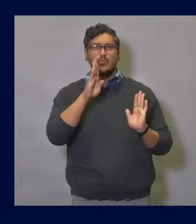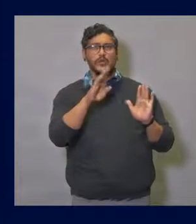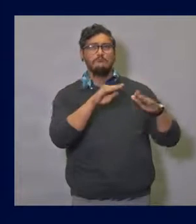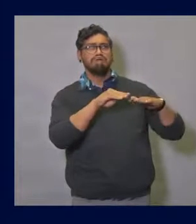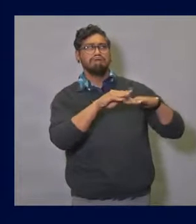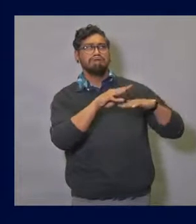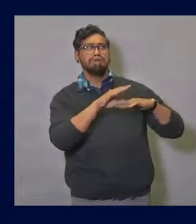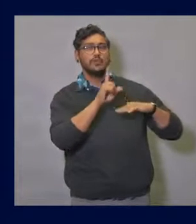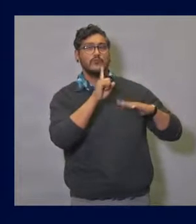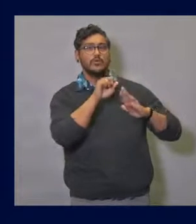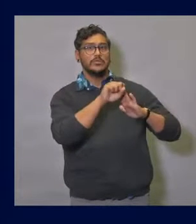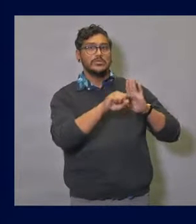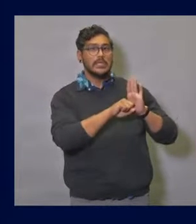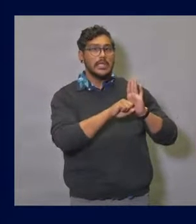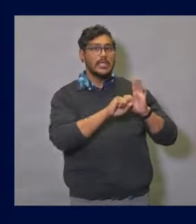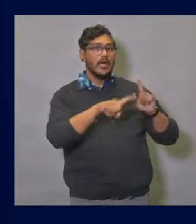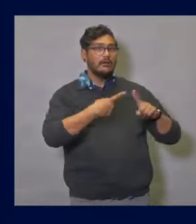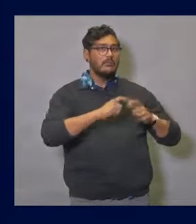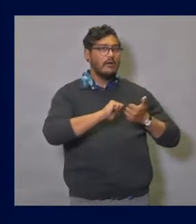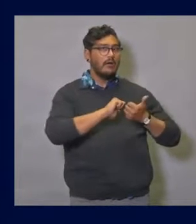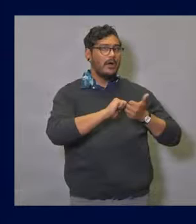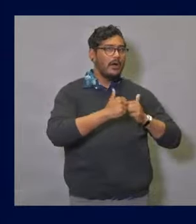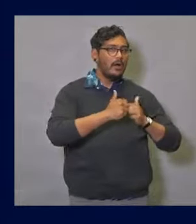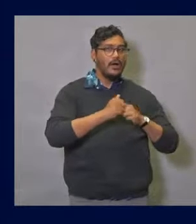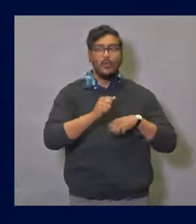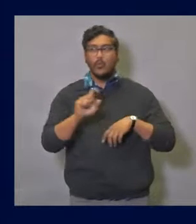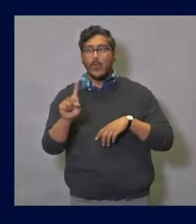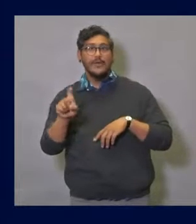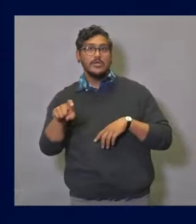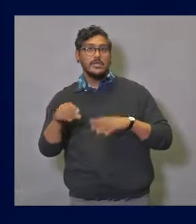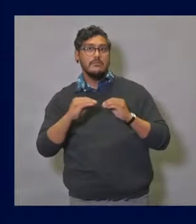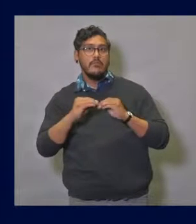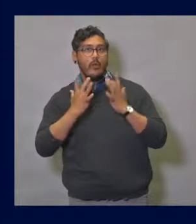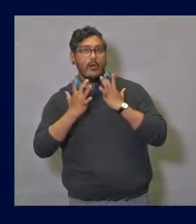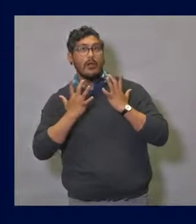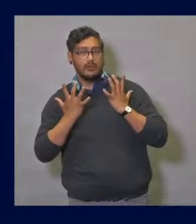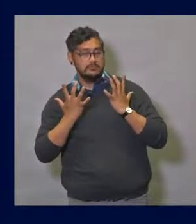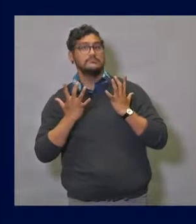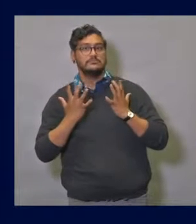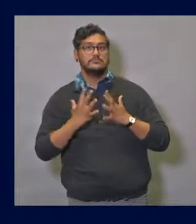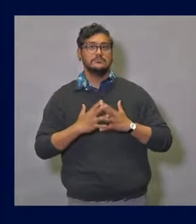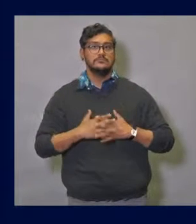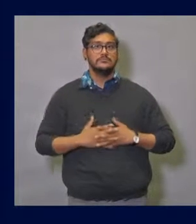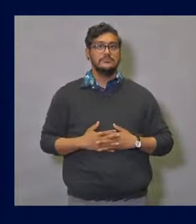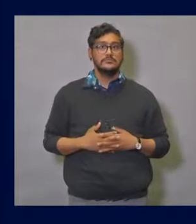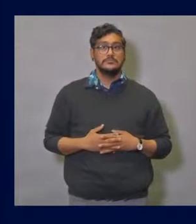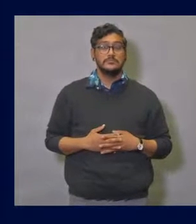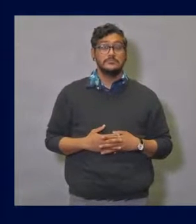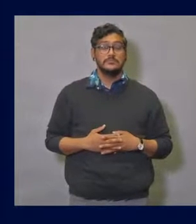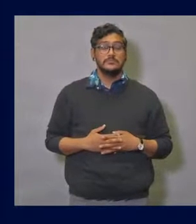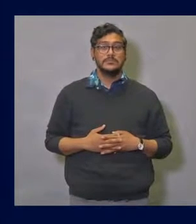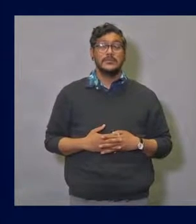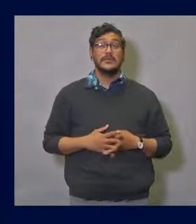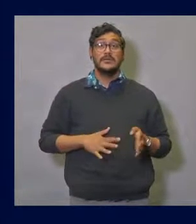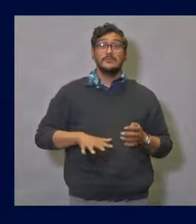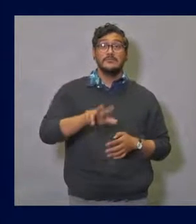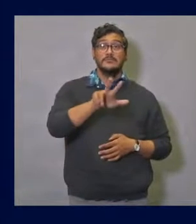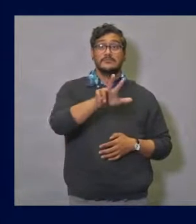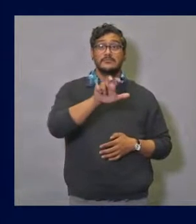DEPARTAMENTO DE SALUD PÚBLICA APOYARÁ LOS OBJETIVOS DE